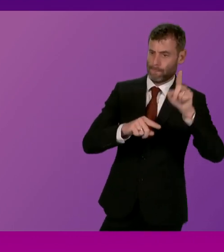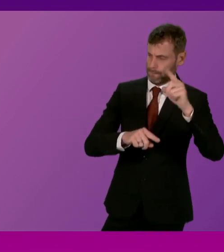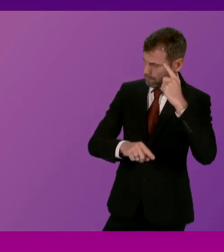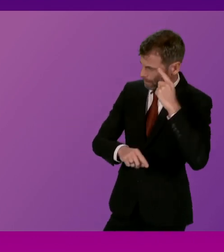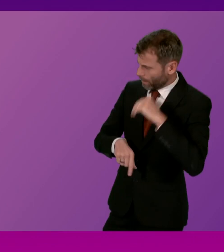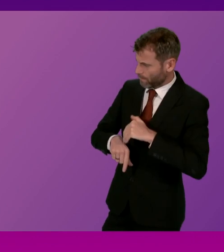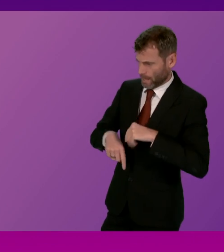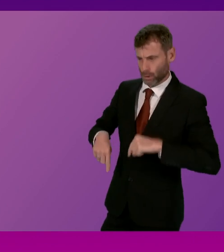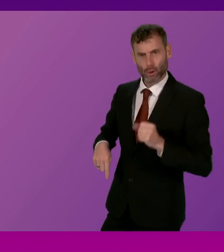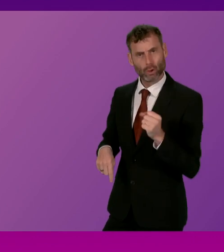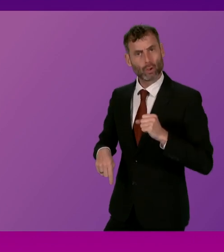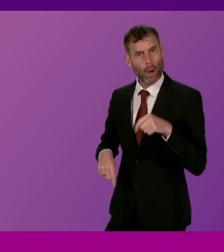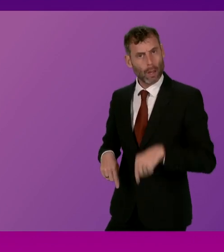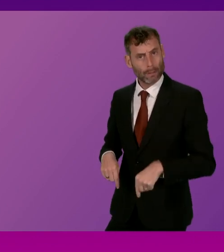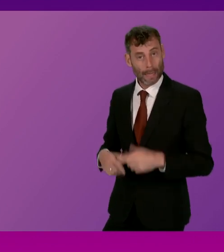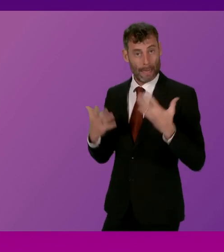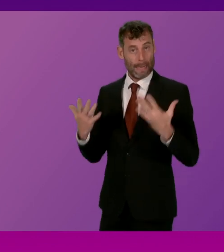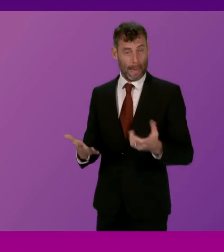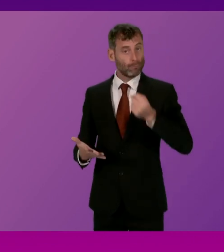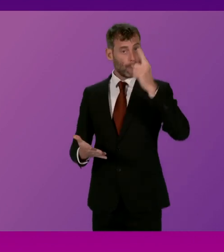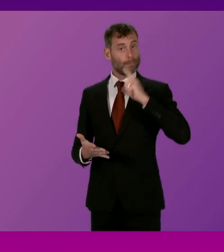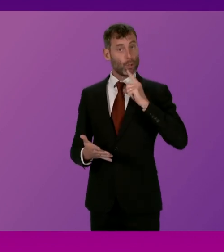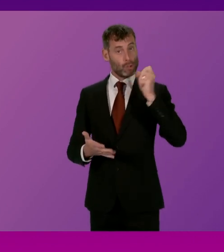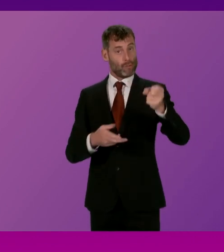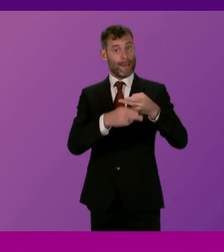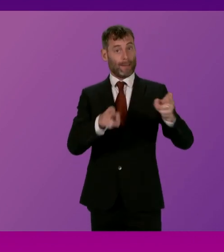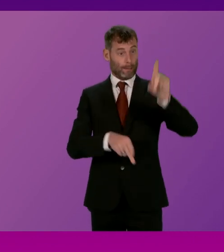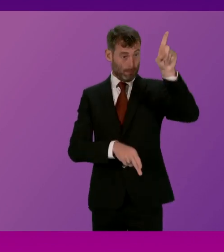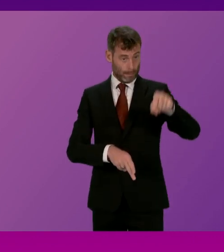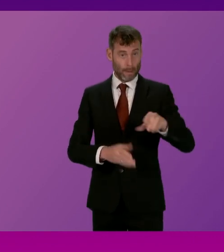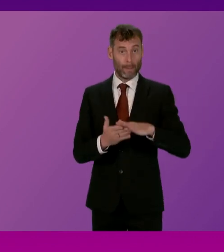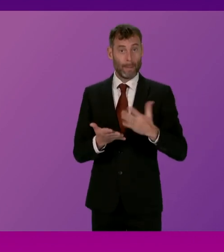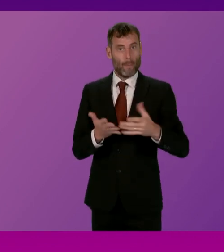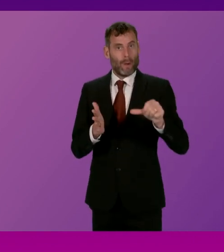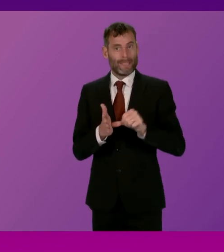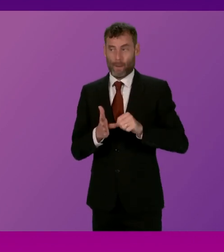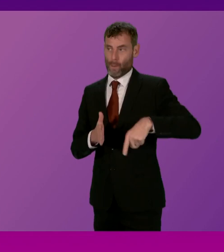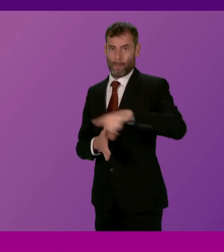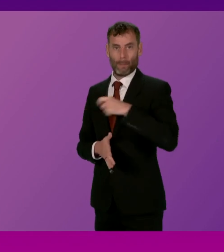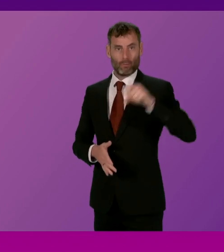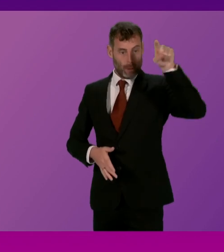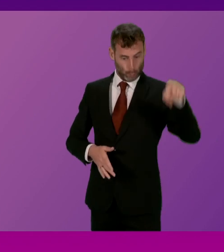that it will be more difficult to take rail travel through and to England? That will undoubtedly be the case.